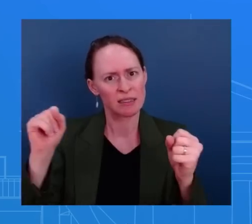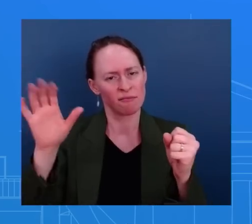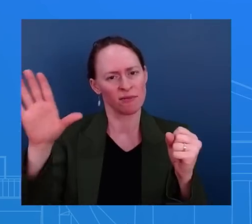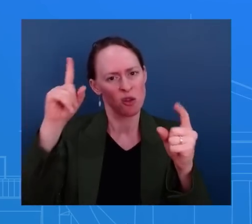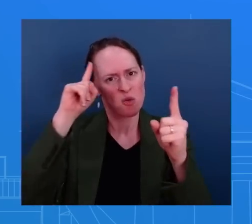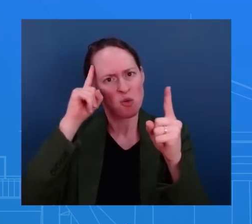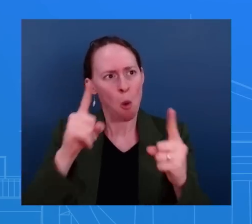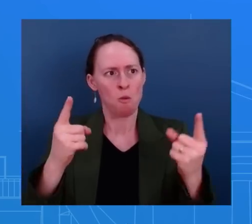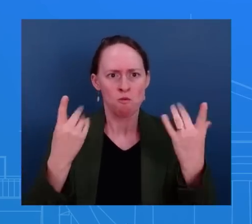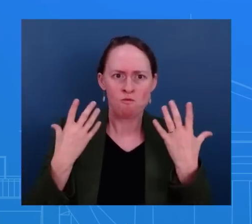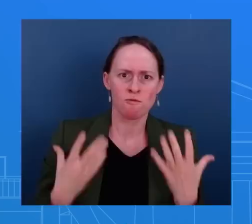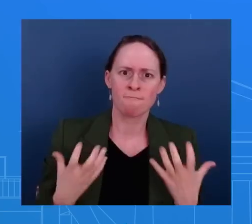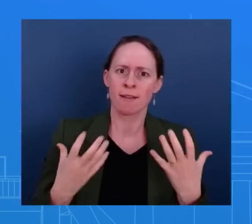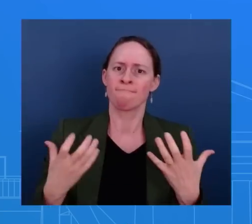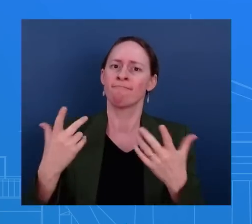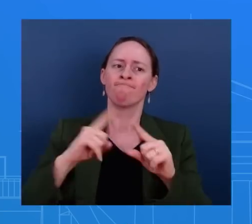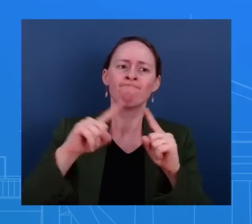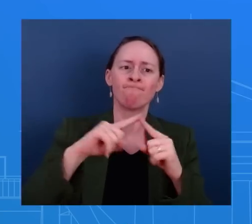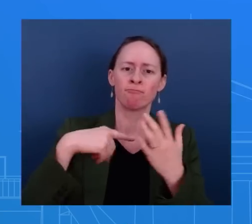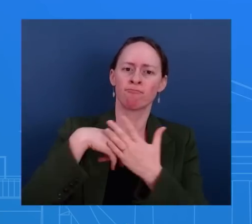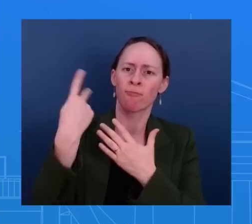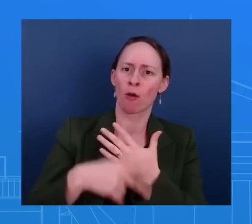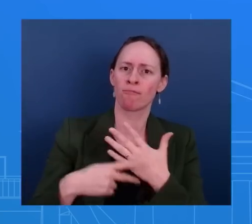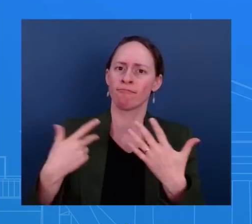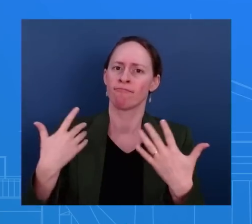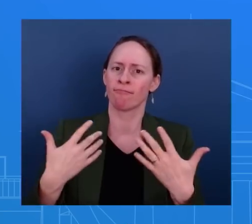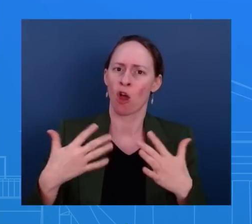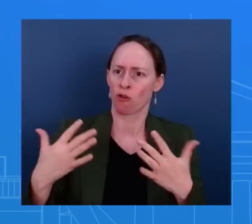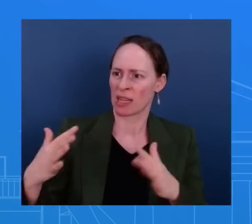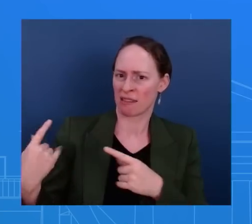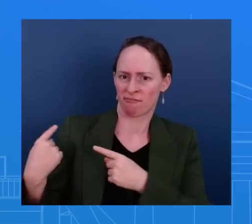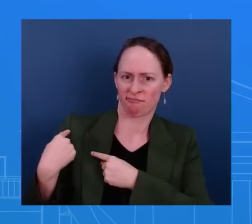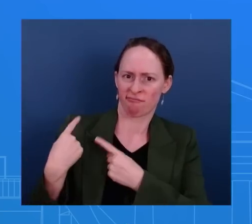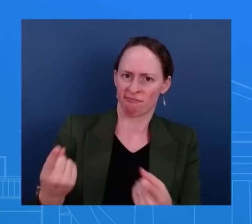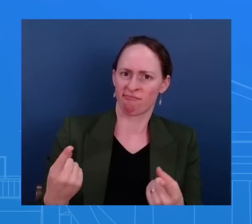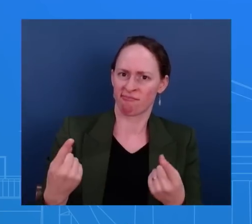made up key parts of his platform and how he wants to deliver for the American people. That hasn't changed.